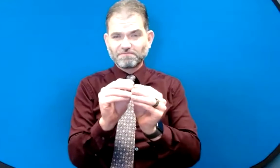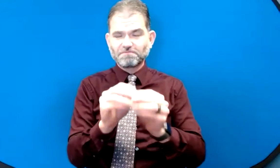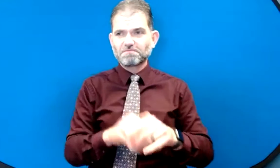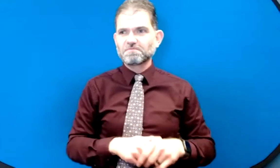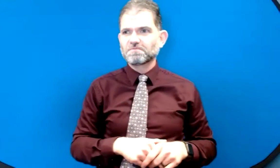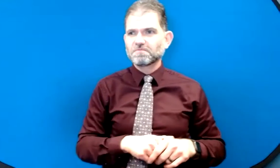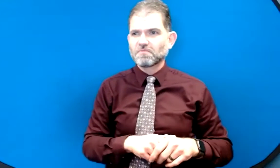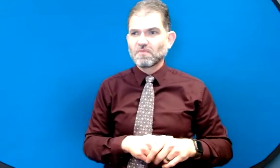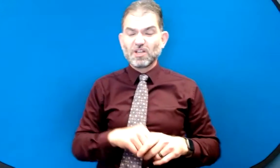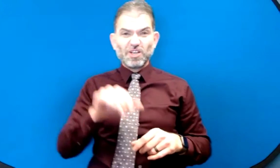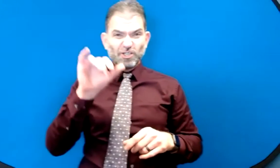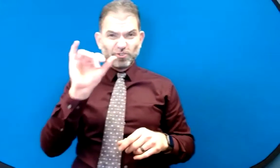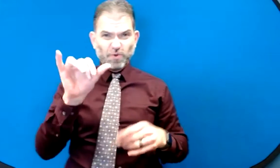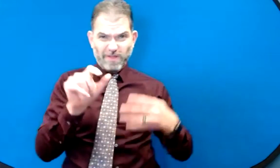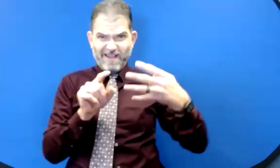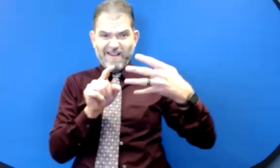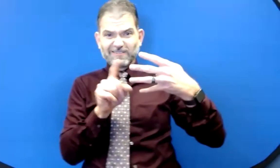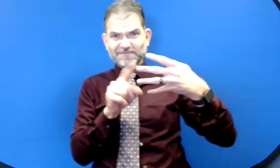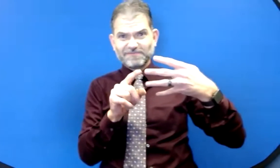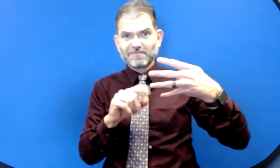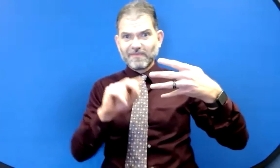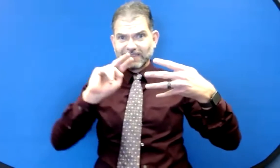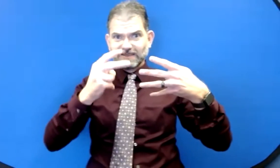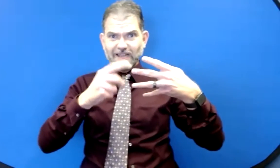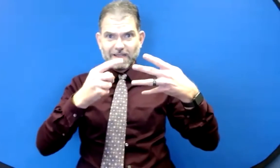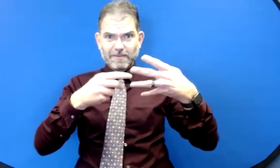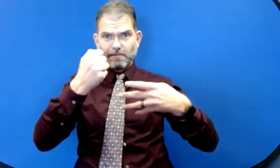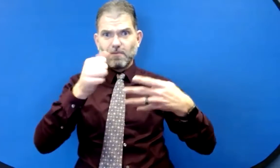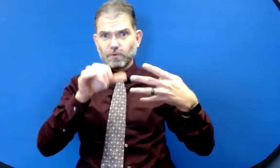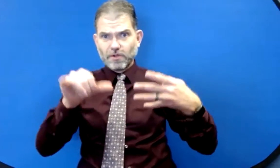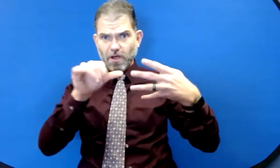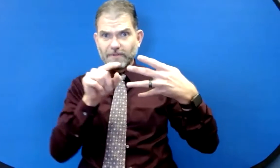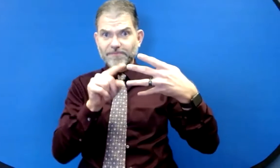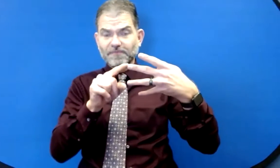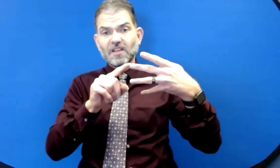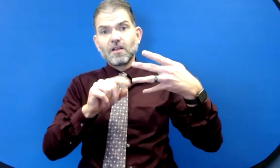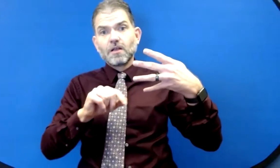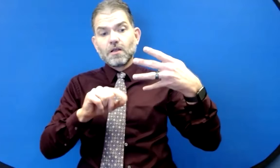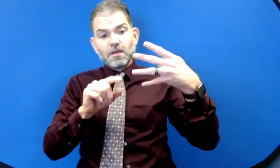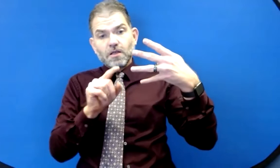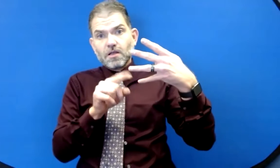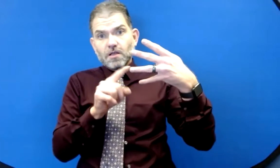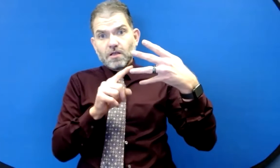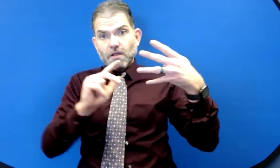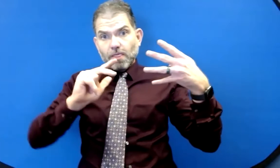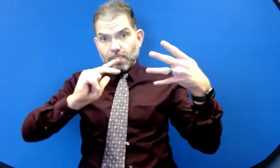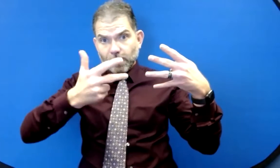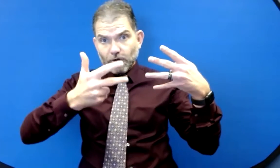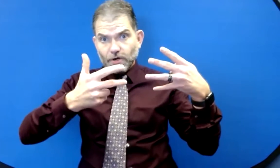ASL Interpreter: and it's that back and forth between stable times and decline. ASL Interpreter: So that was the second most common type of dementia.